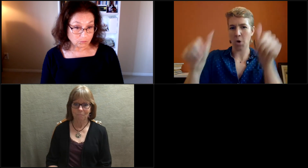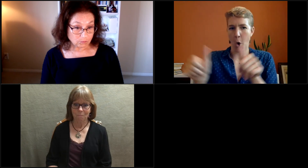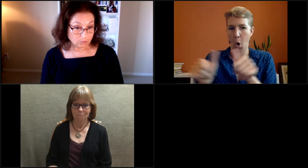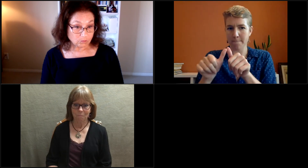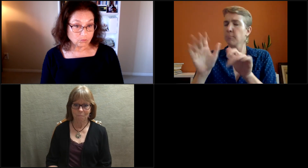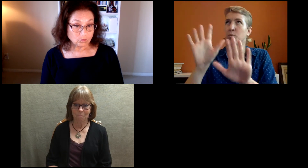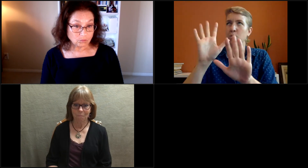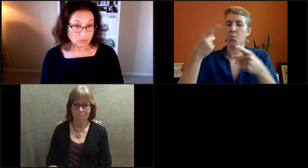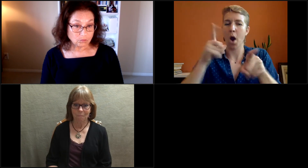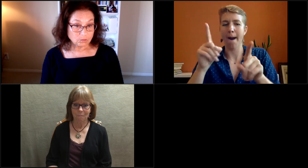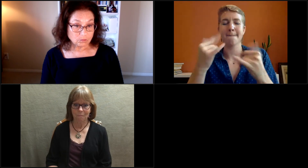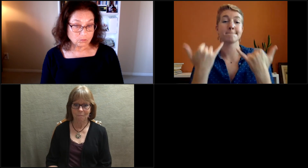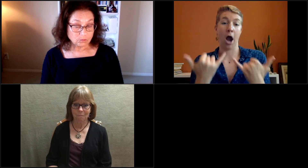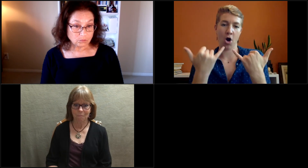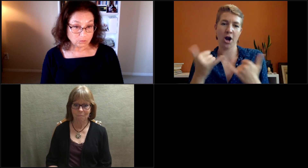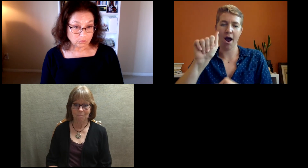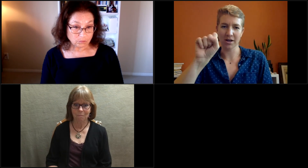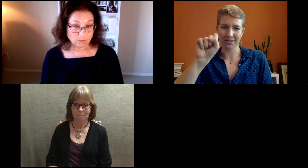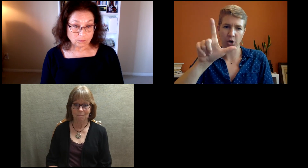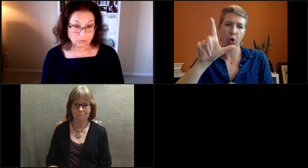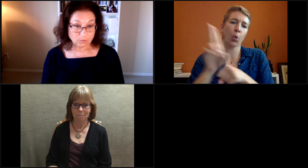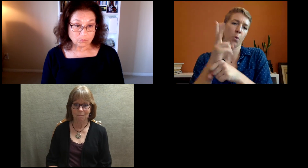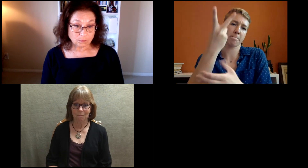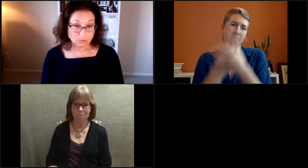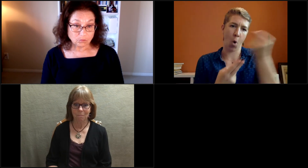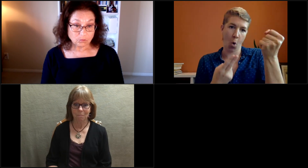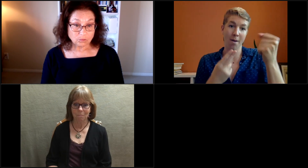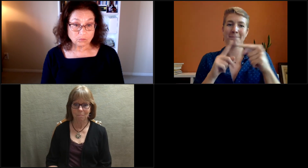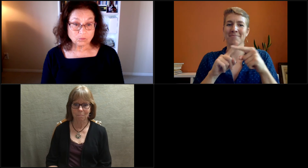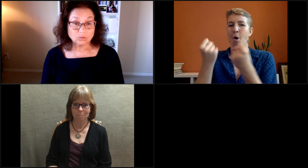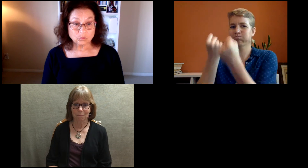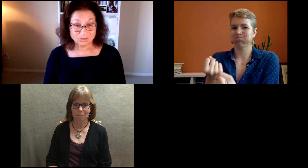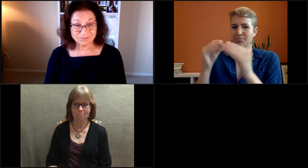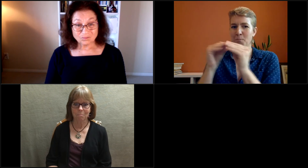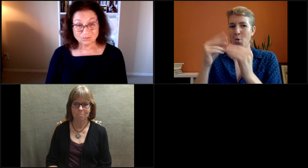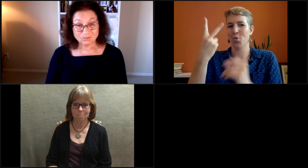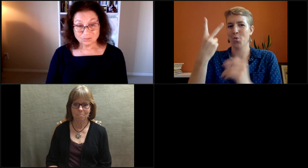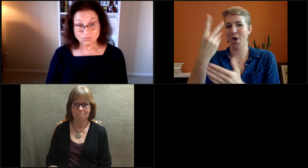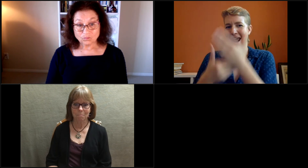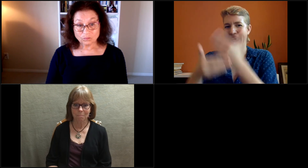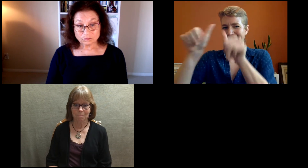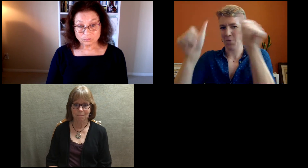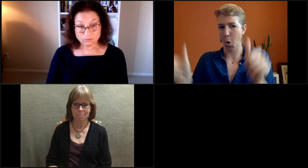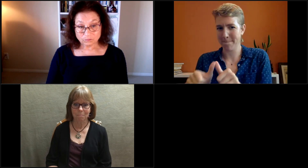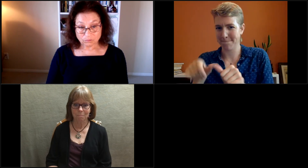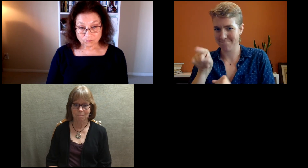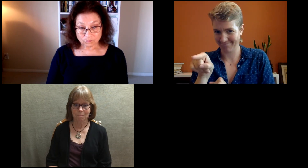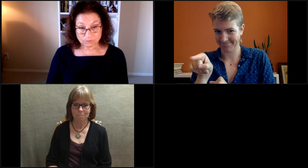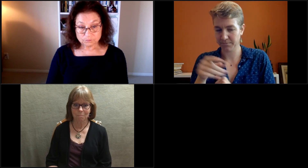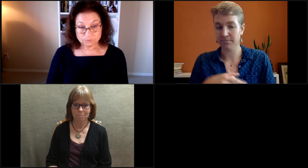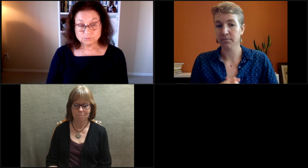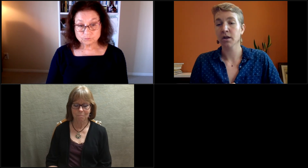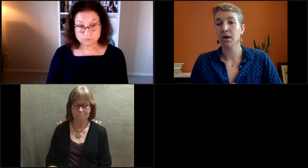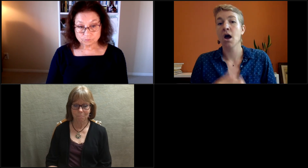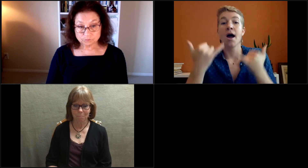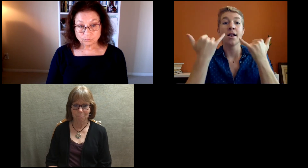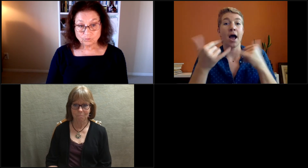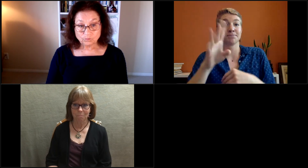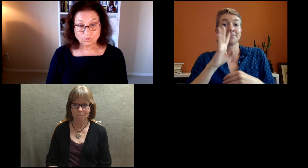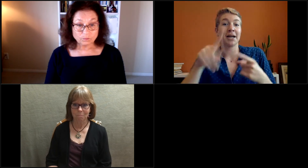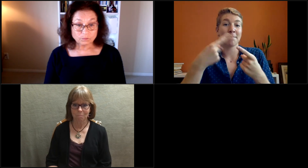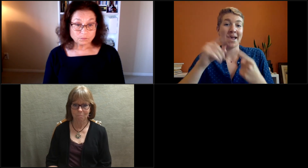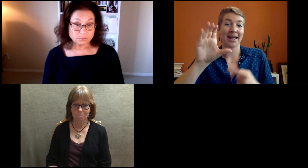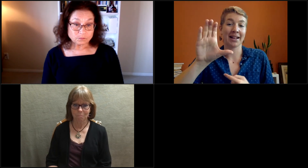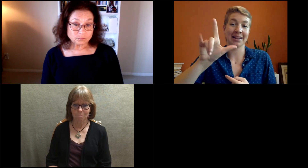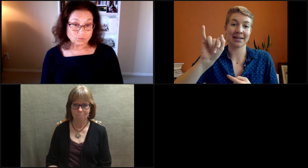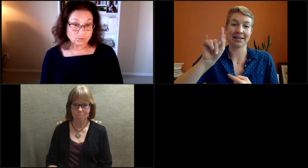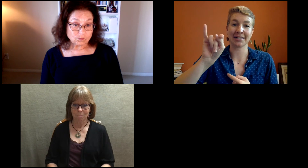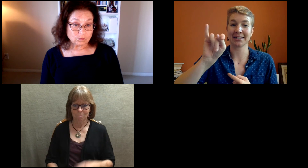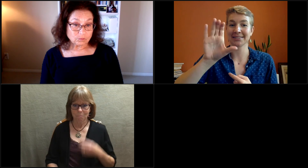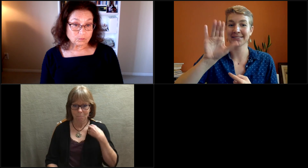While modern ASL uses both, though, it is more [often] the two-handed form.